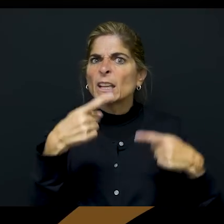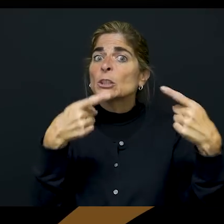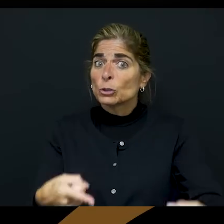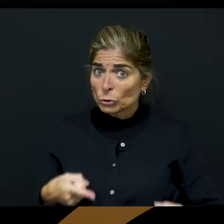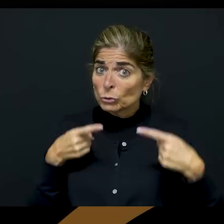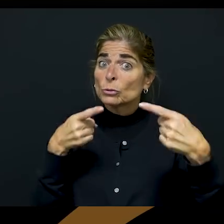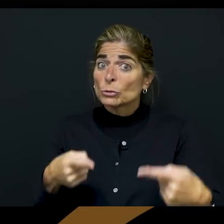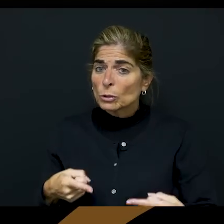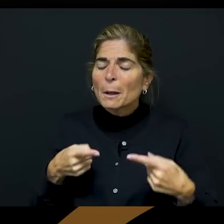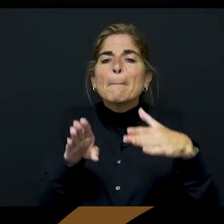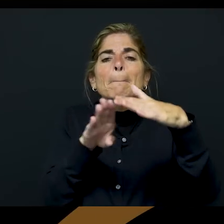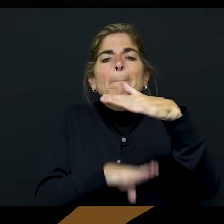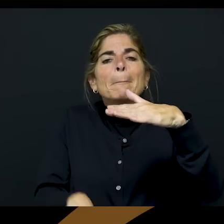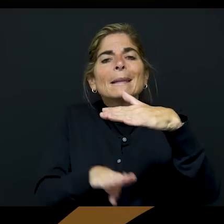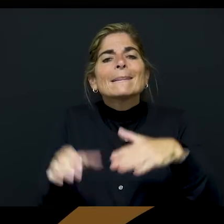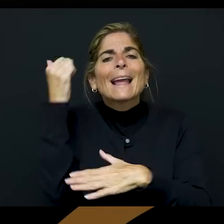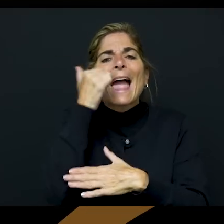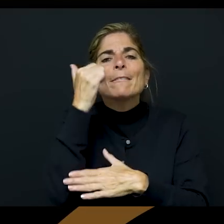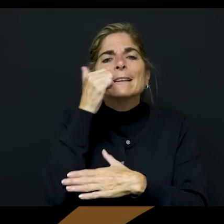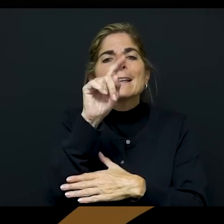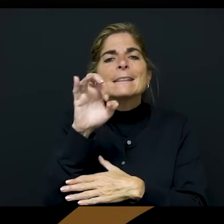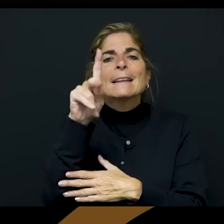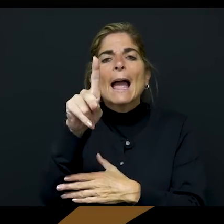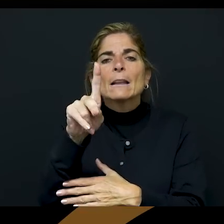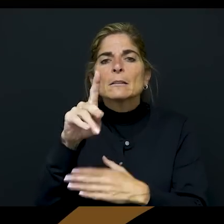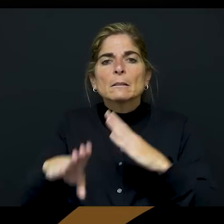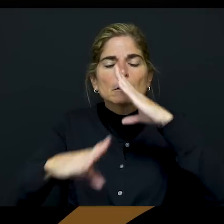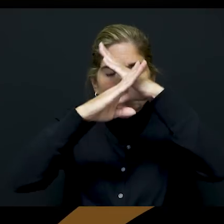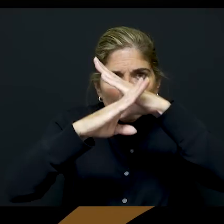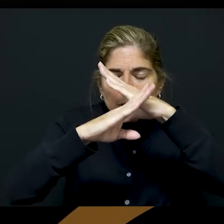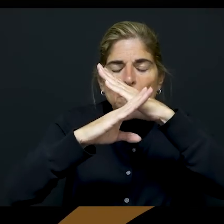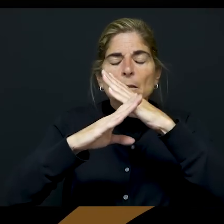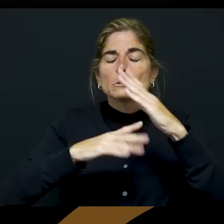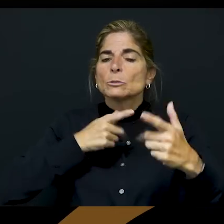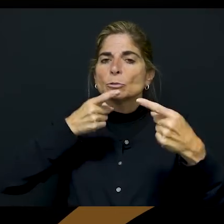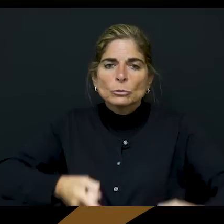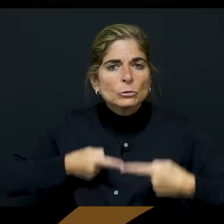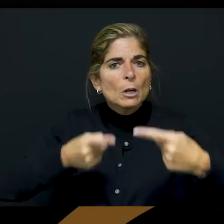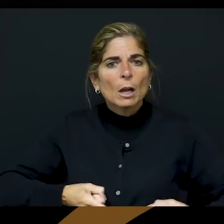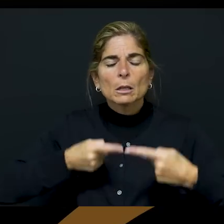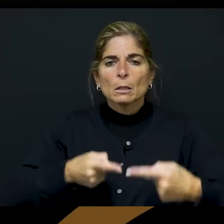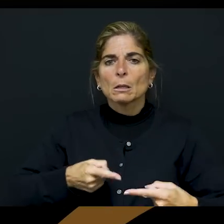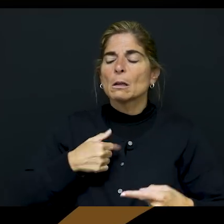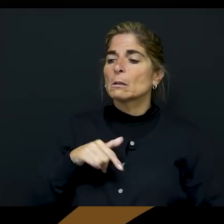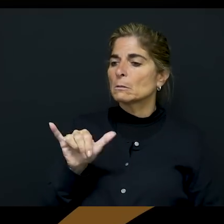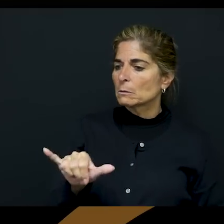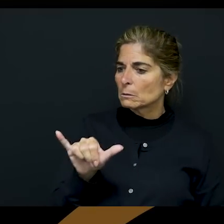The basic everyday tasks suddenly became a hurdle in their race and it got me asking questions.